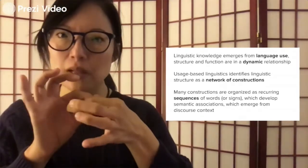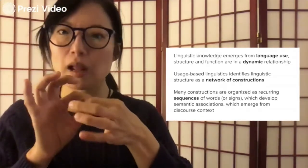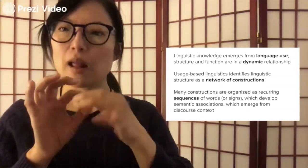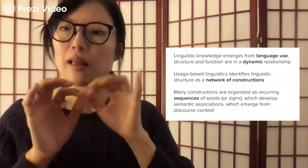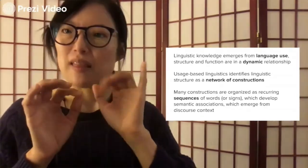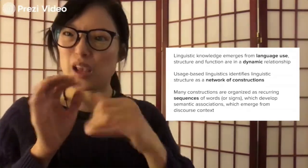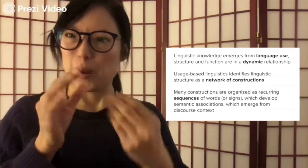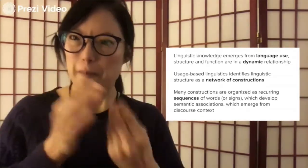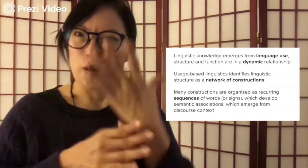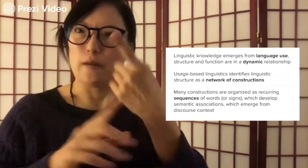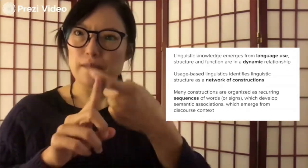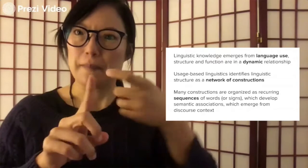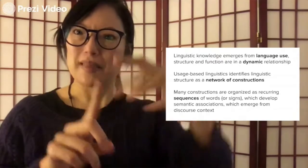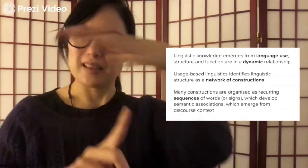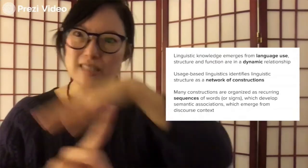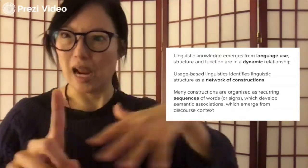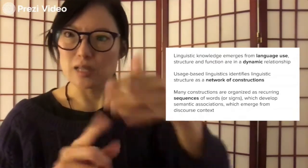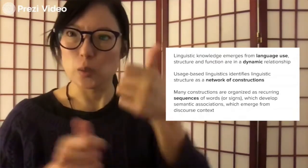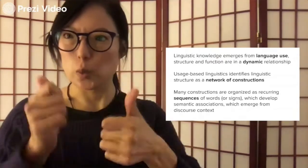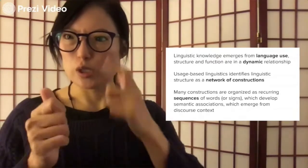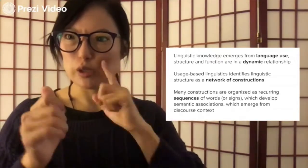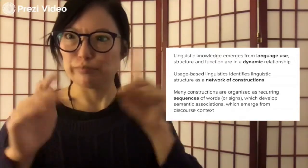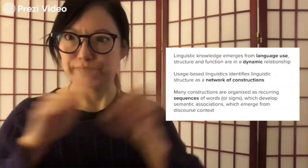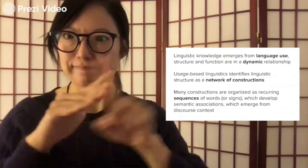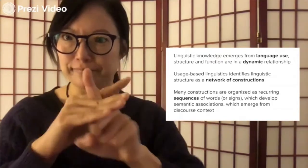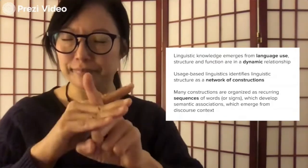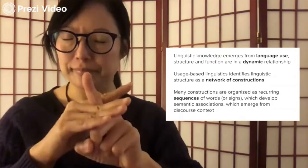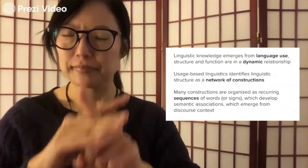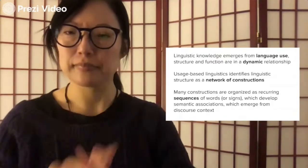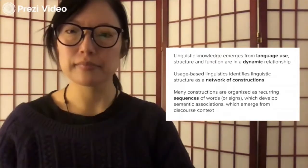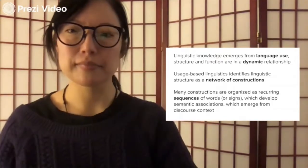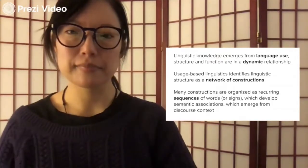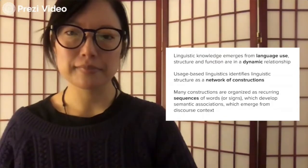which emerged from discourse context in which they occur.